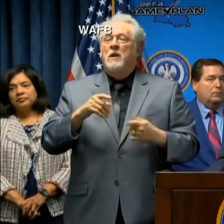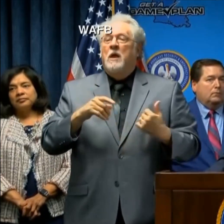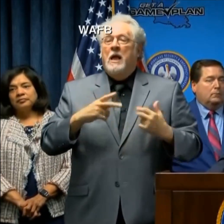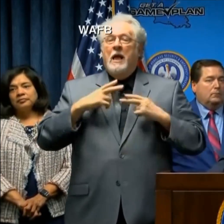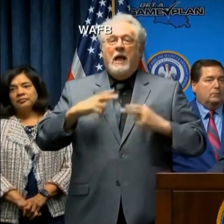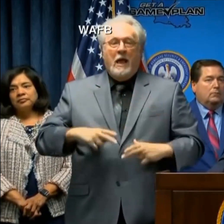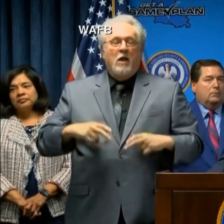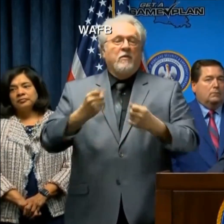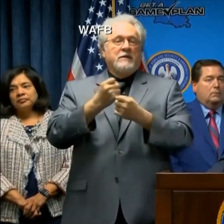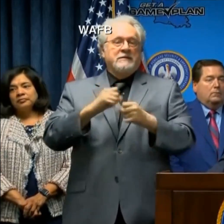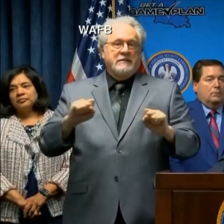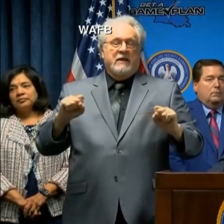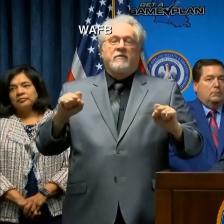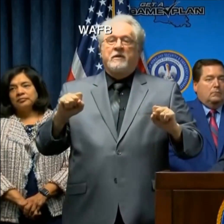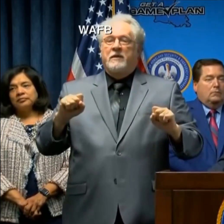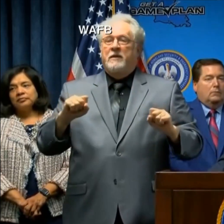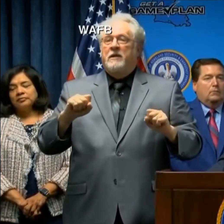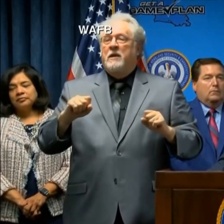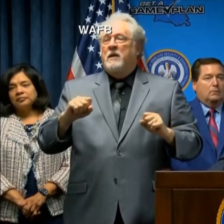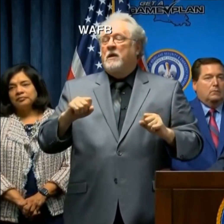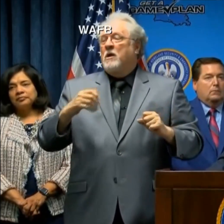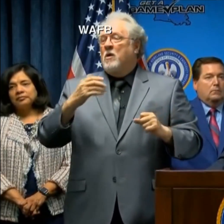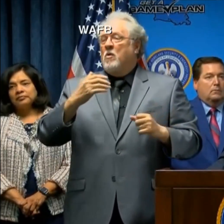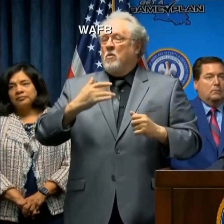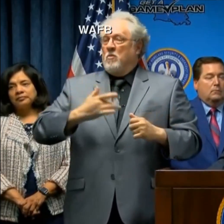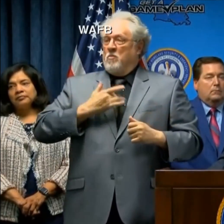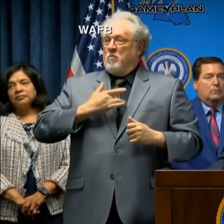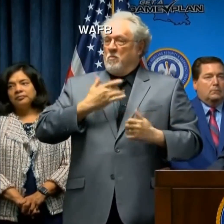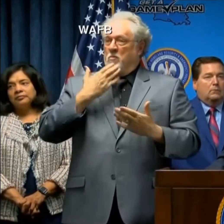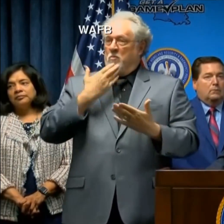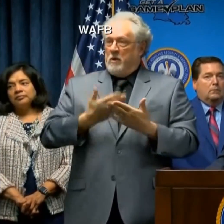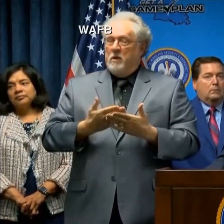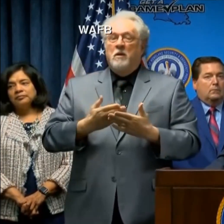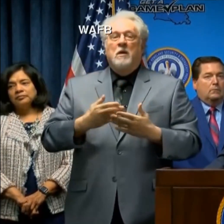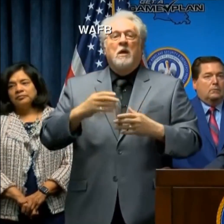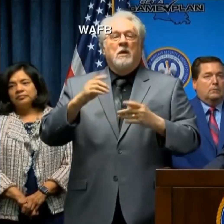safety well-being of our public is the number-one priority